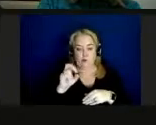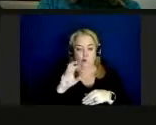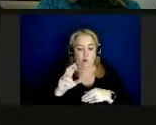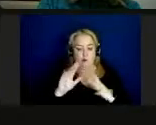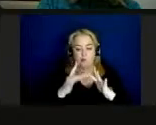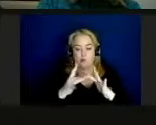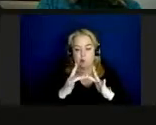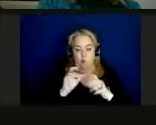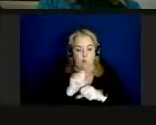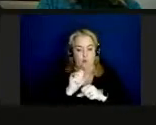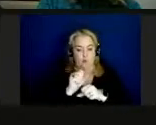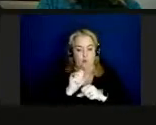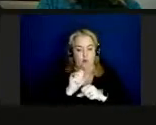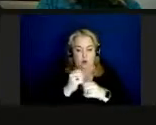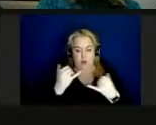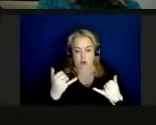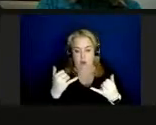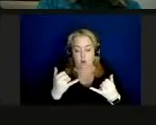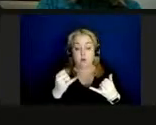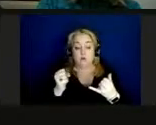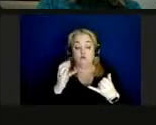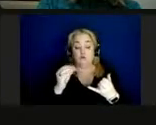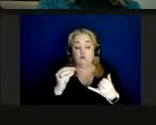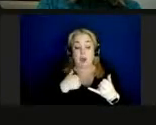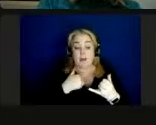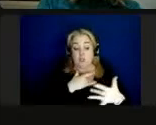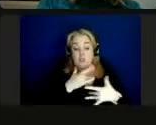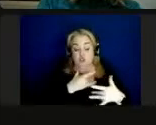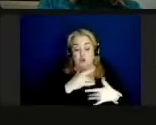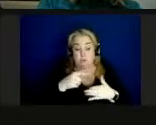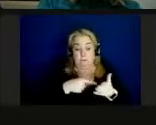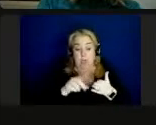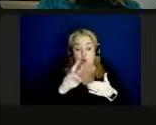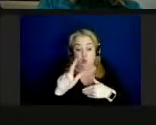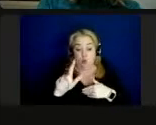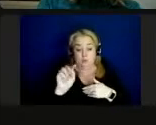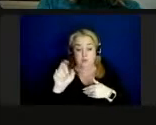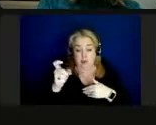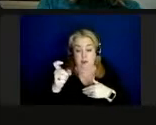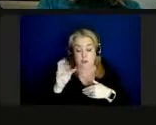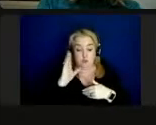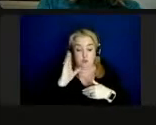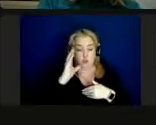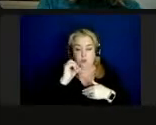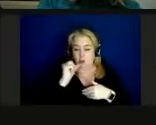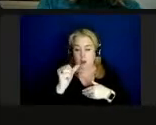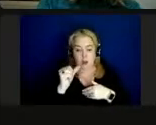SWEDEN HAVE THE GENEROUS HYBRID